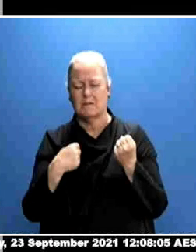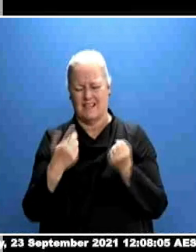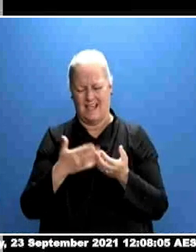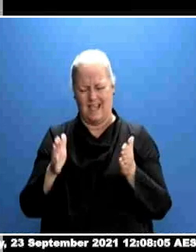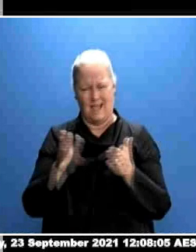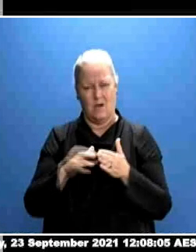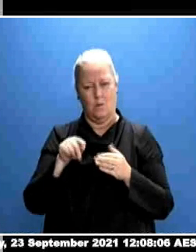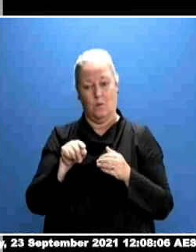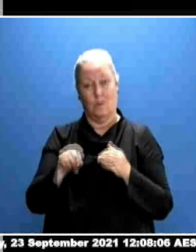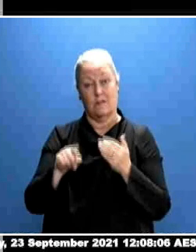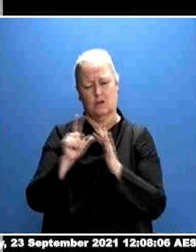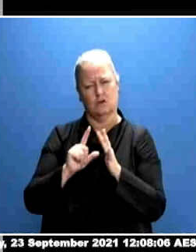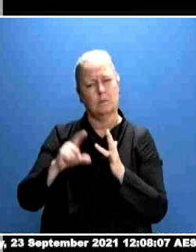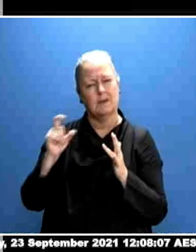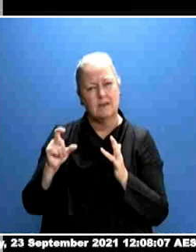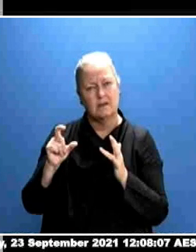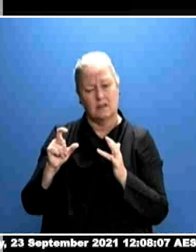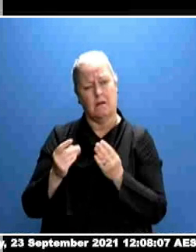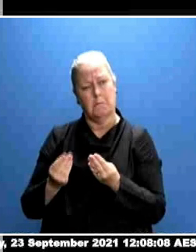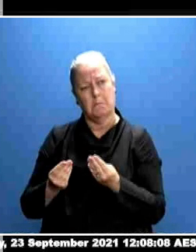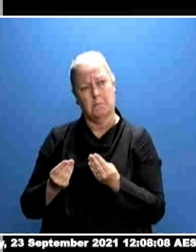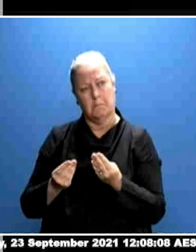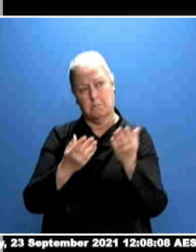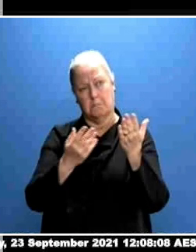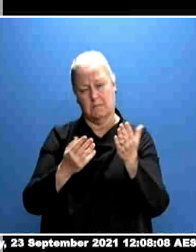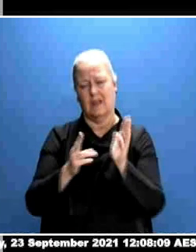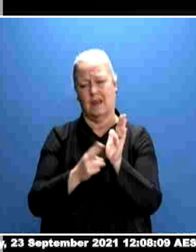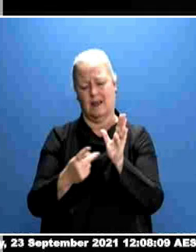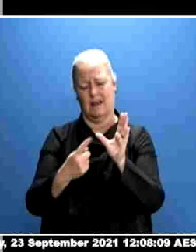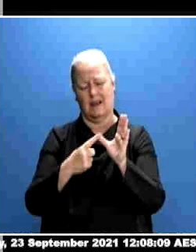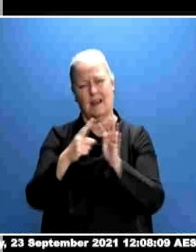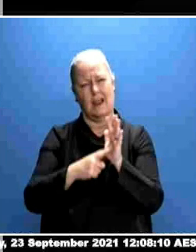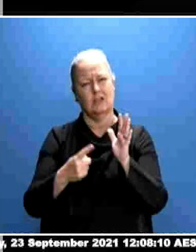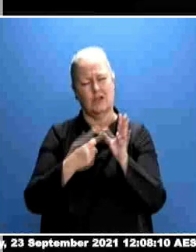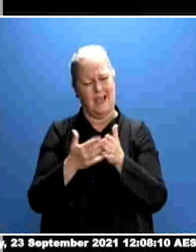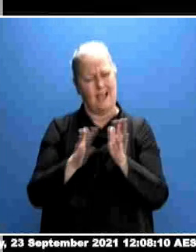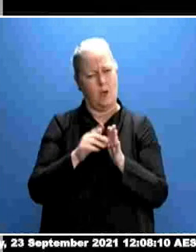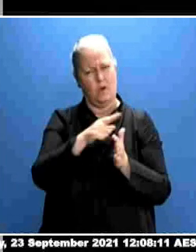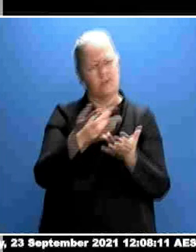was provided to NAAJA, and was it an invitation to comment,